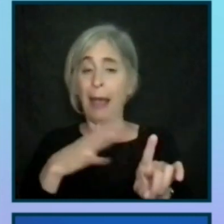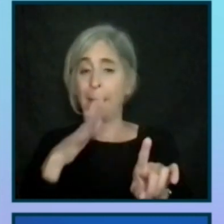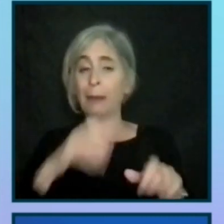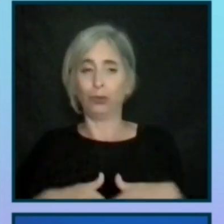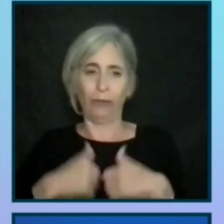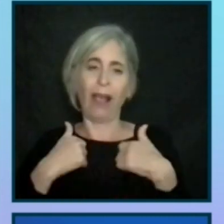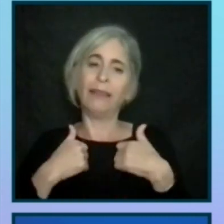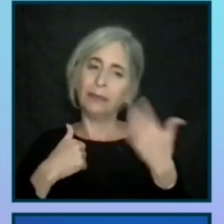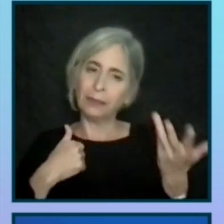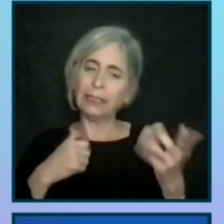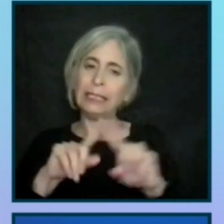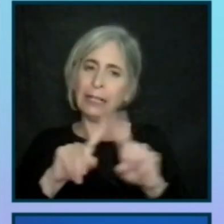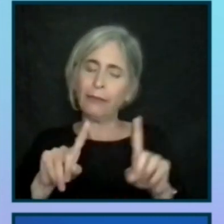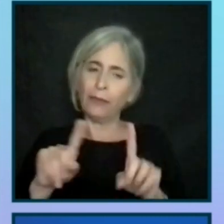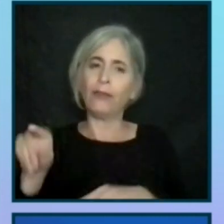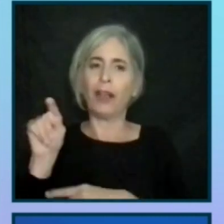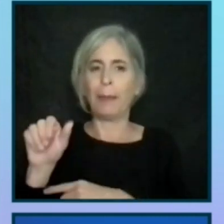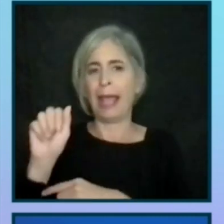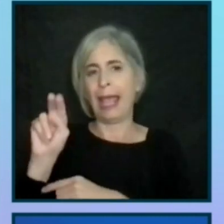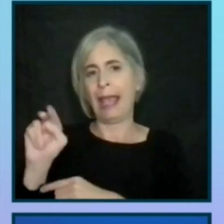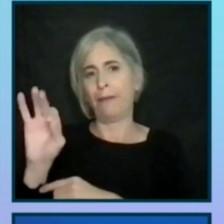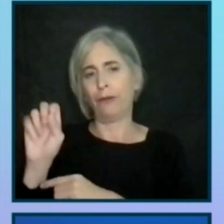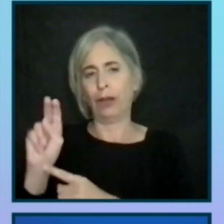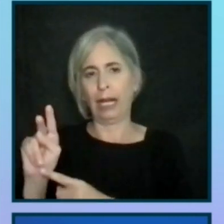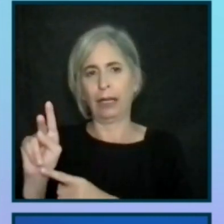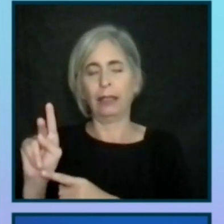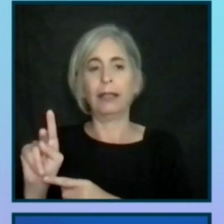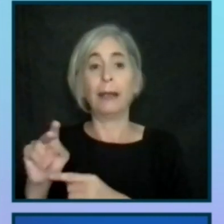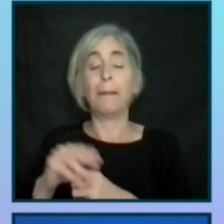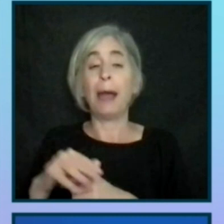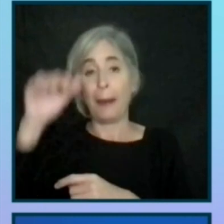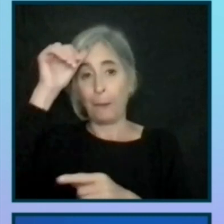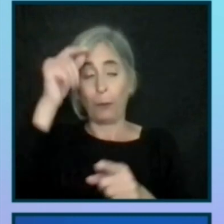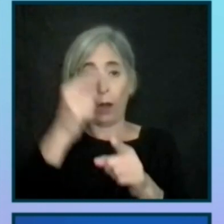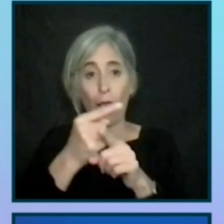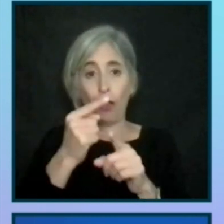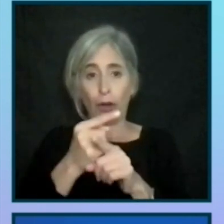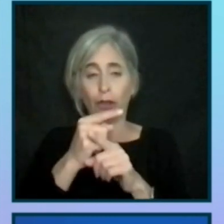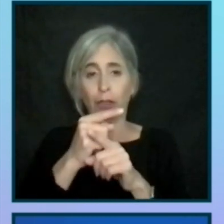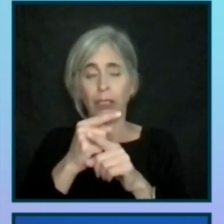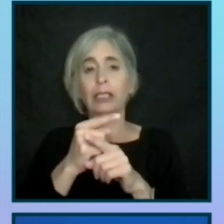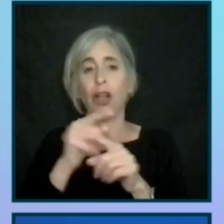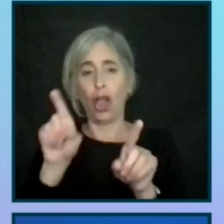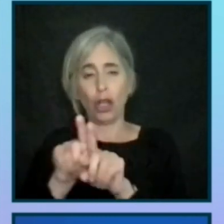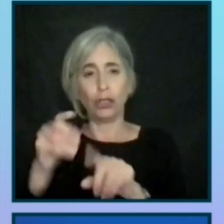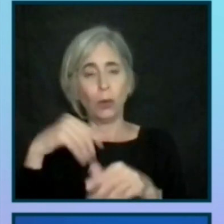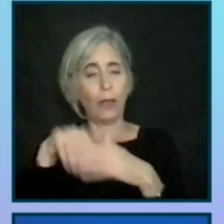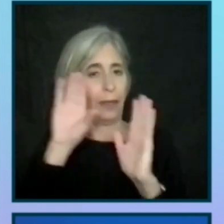And then above my parents is my brother. And my brother took care of my dad